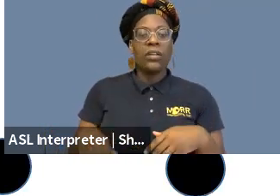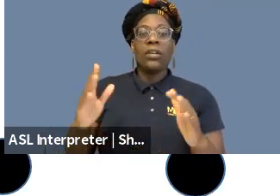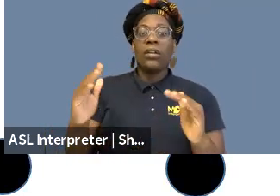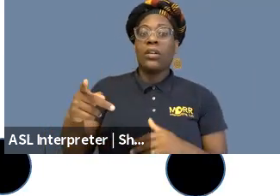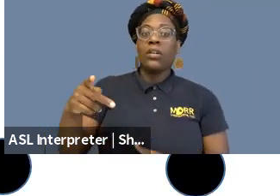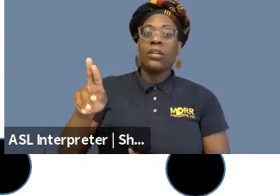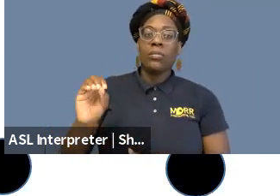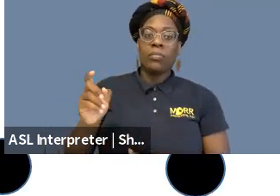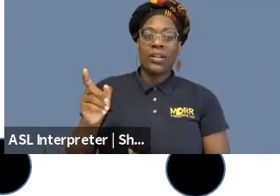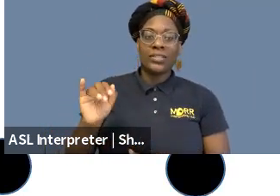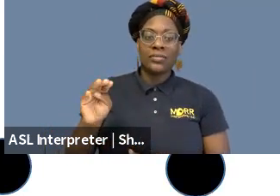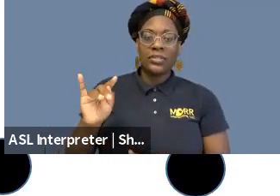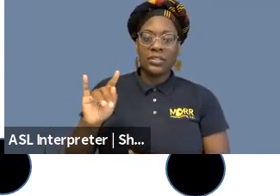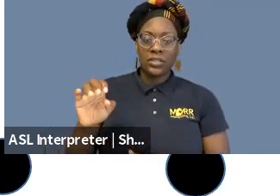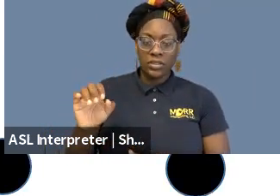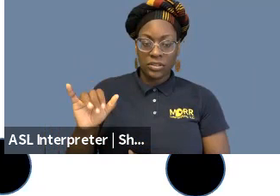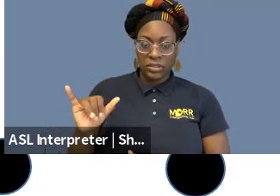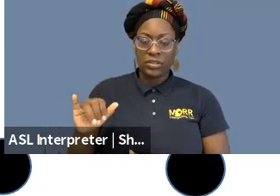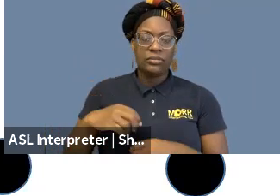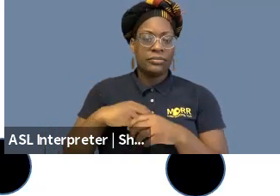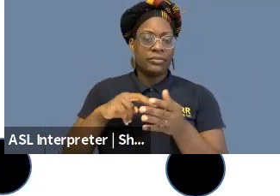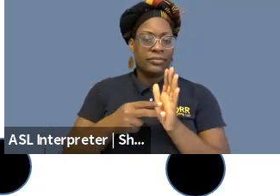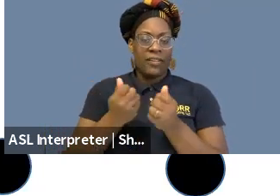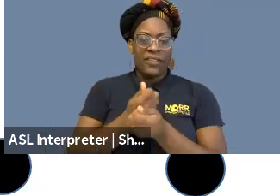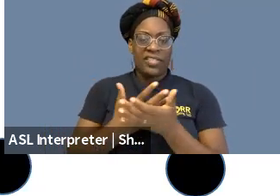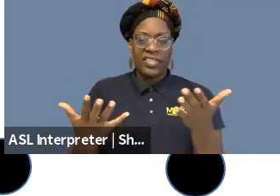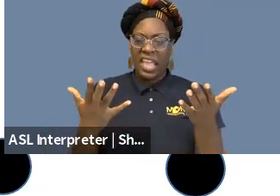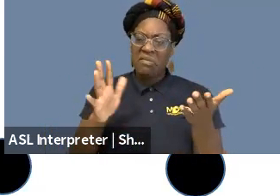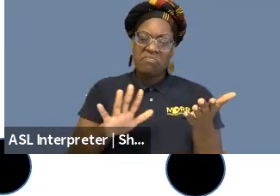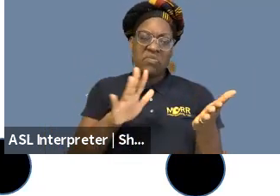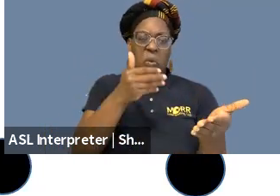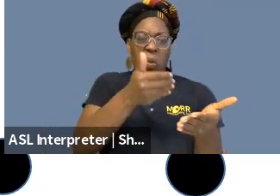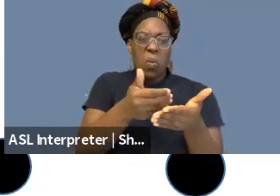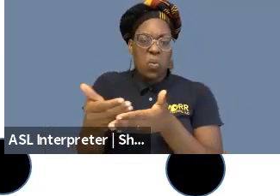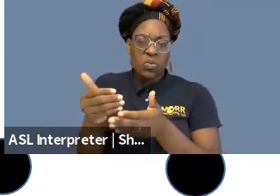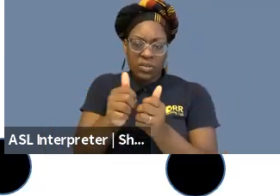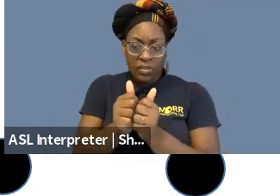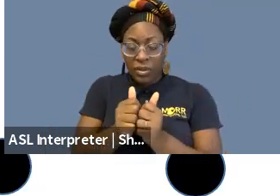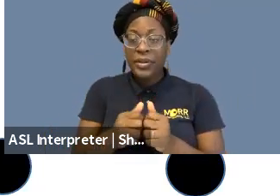This image shows nine dots. Six of the dots are in closer proximity to each other (as one set of